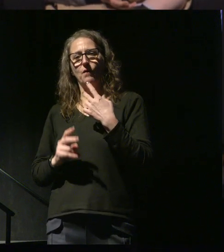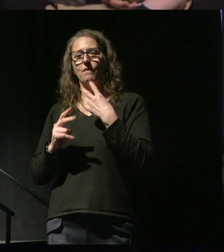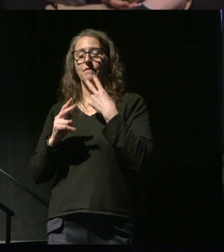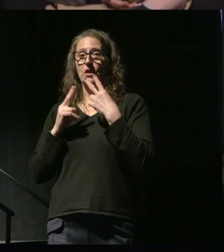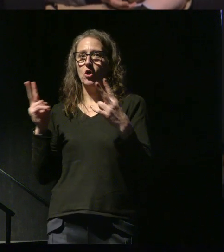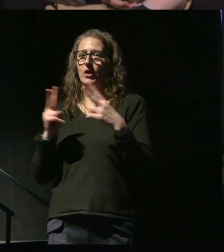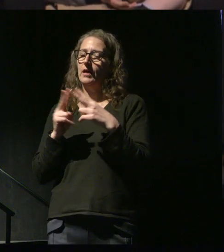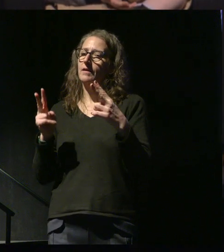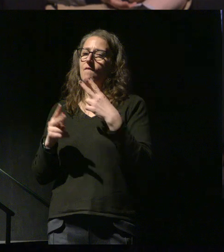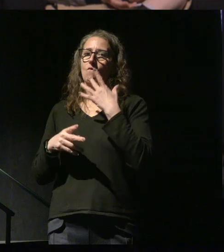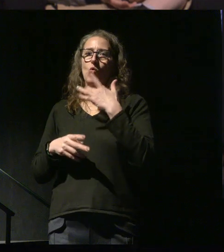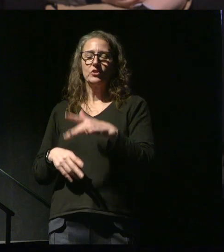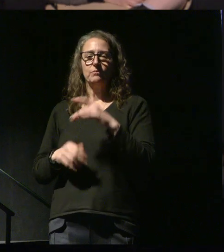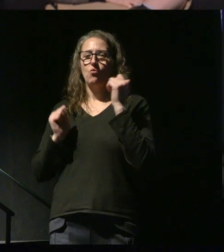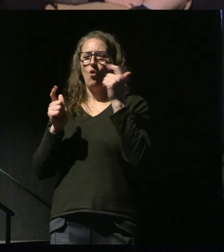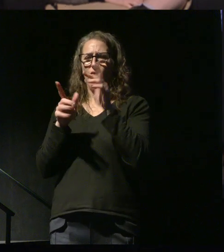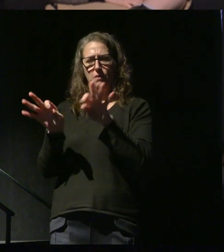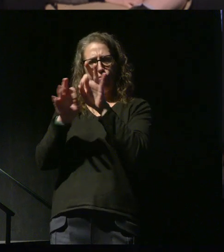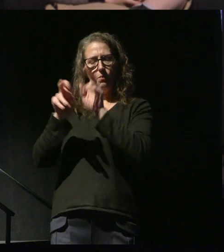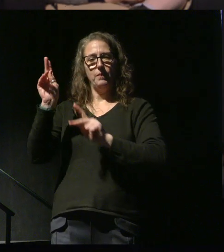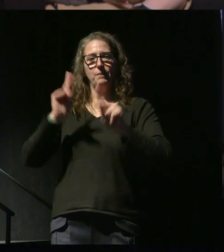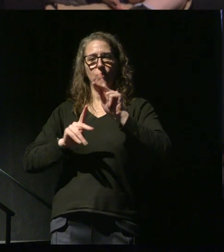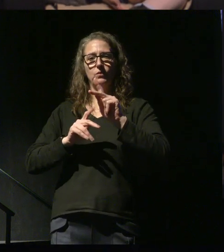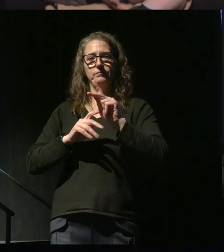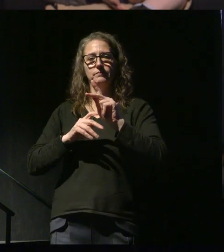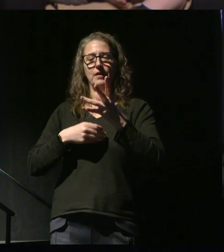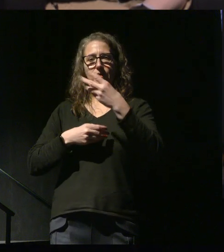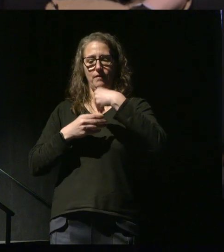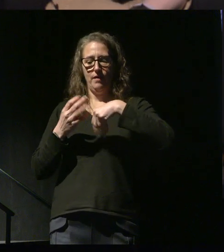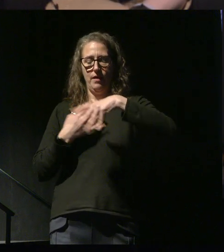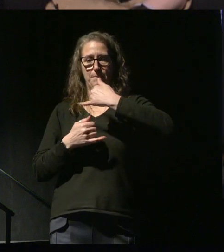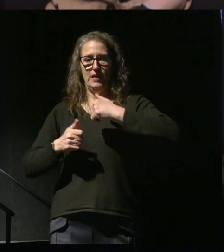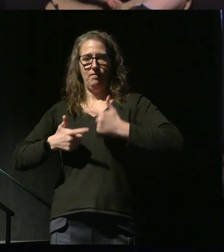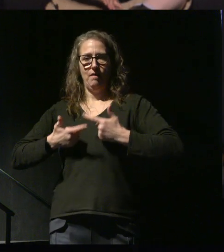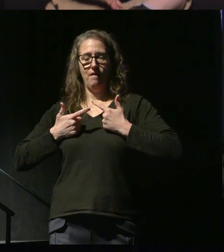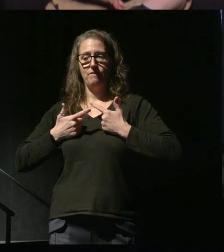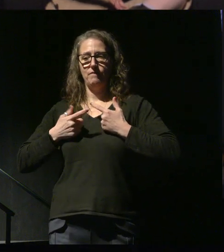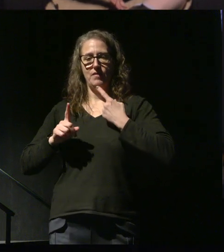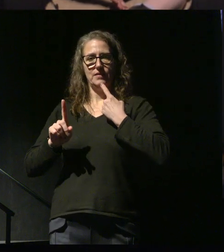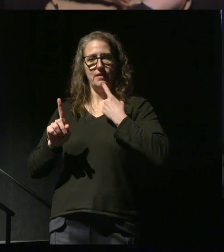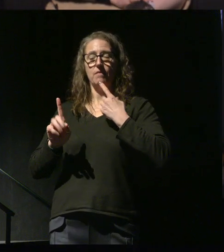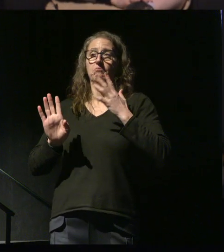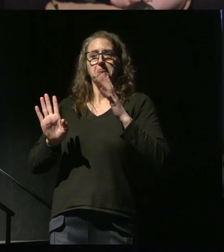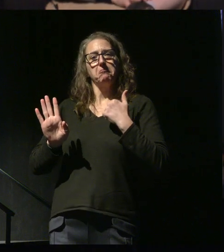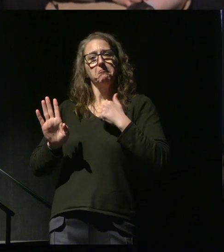important people in my life to say, "Oh, it's your perspective." right?